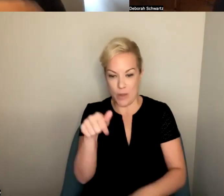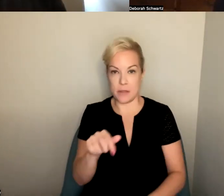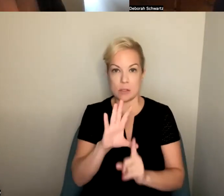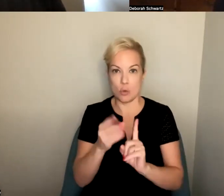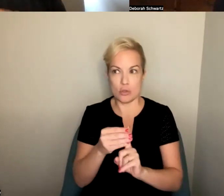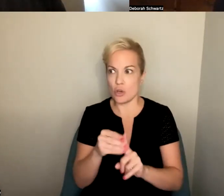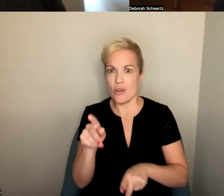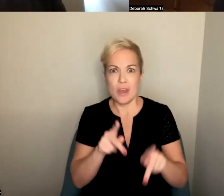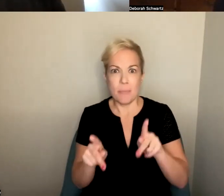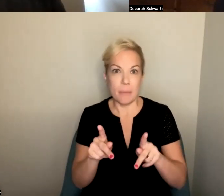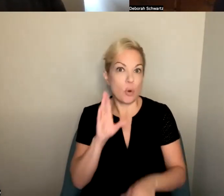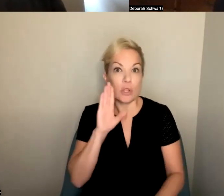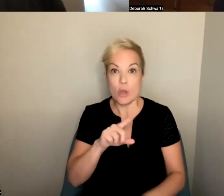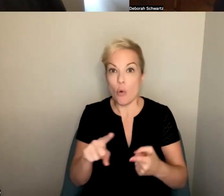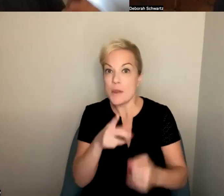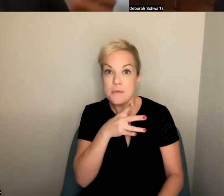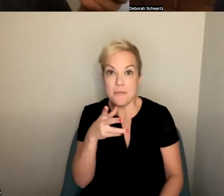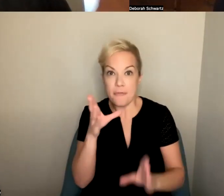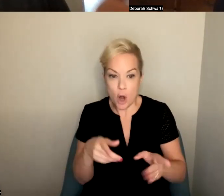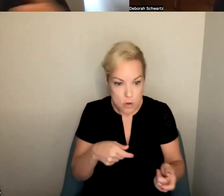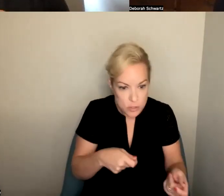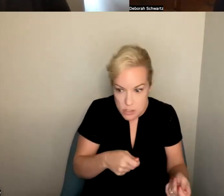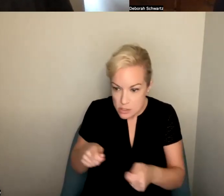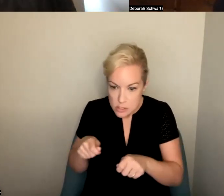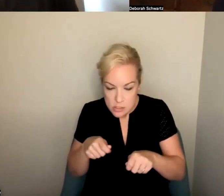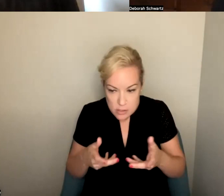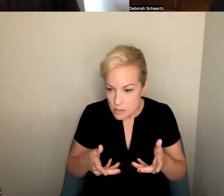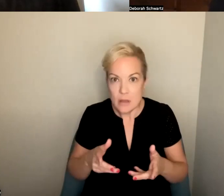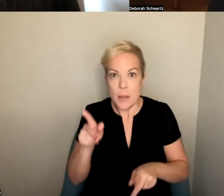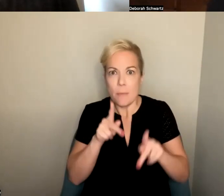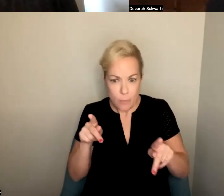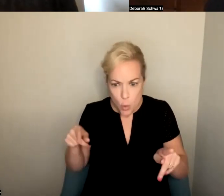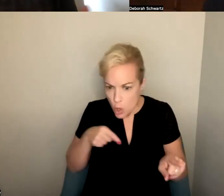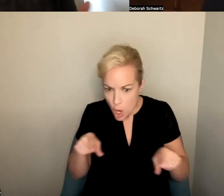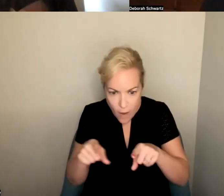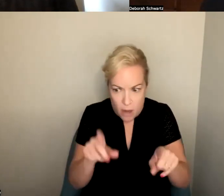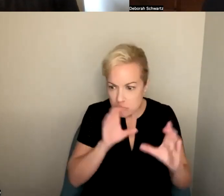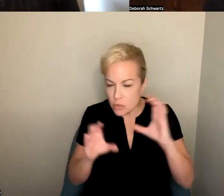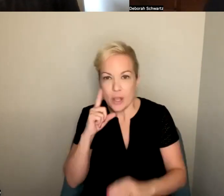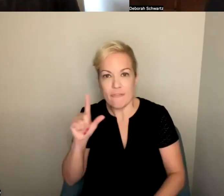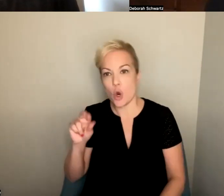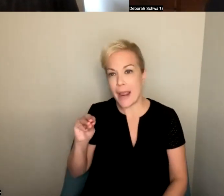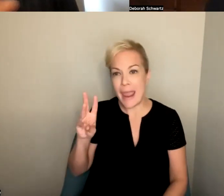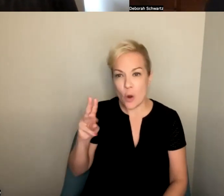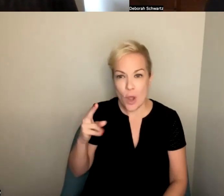Farmers till their fields looking for arrowheads and other debris left, you know, and of course